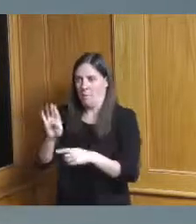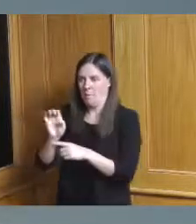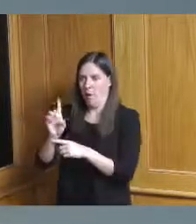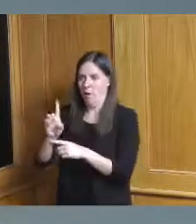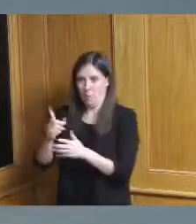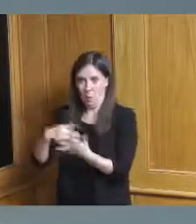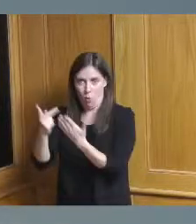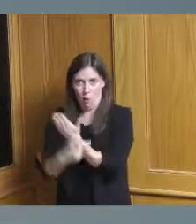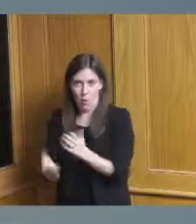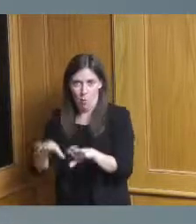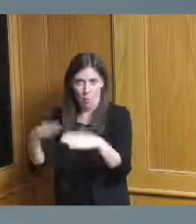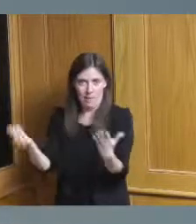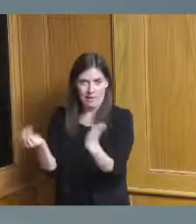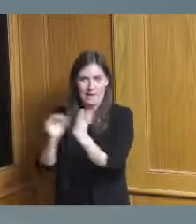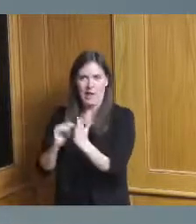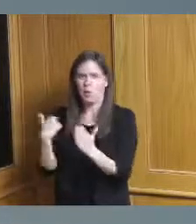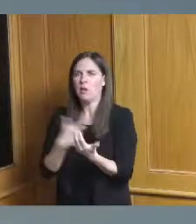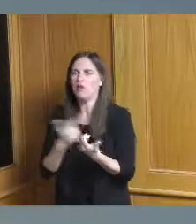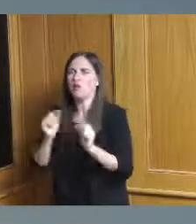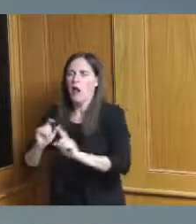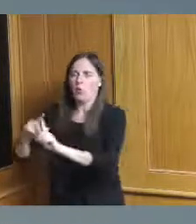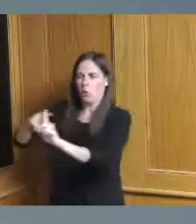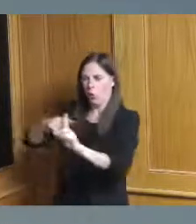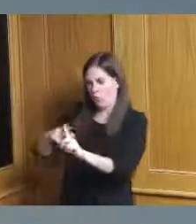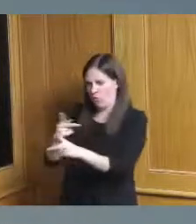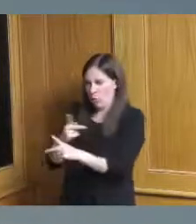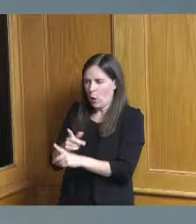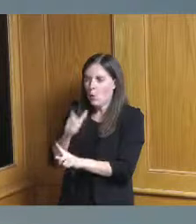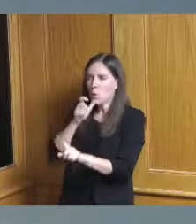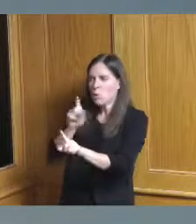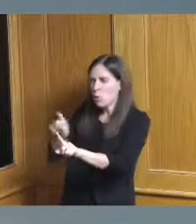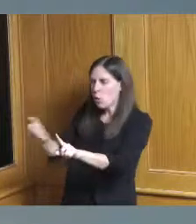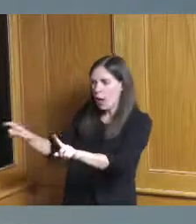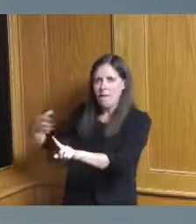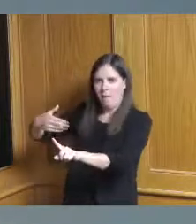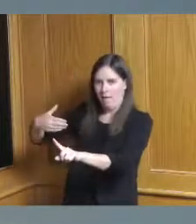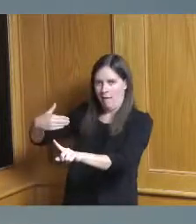to take a look at targeting investors who have not purchased our bonds in the past so the fact